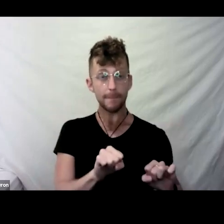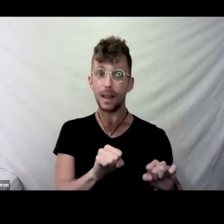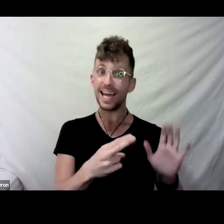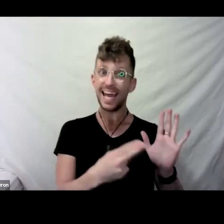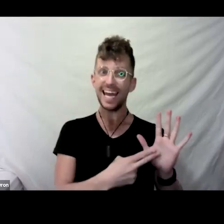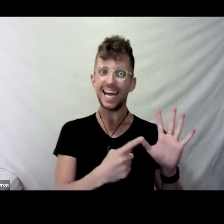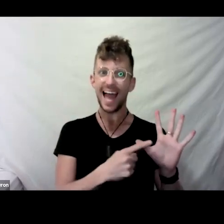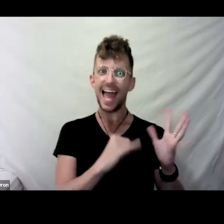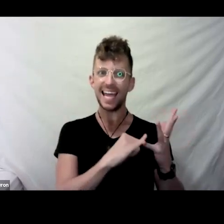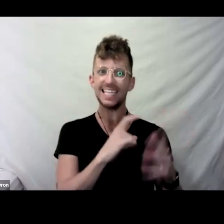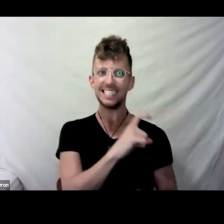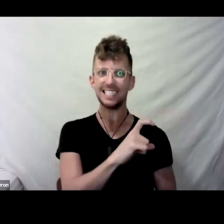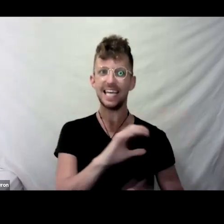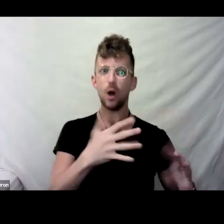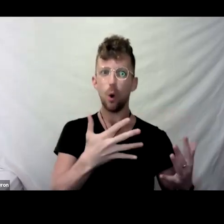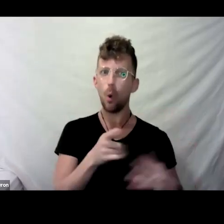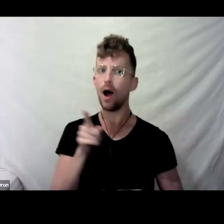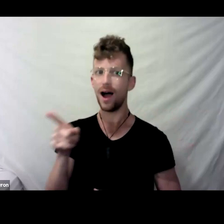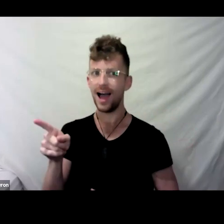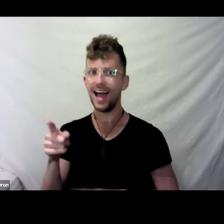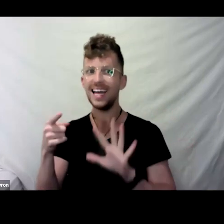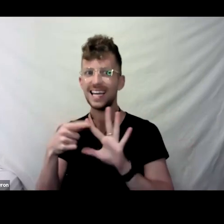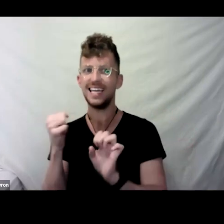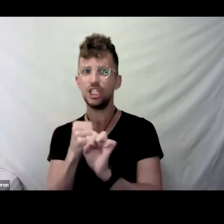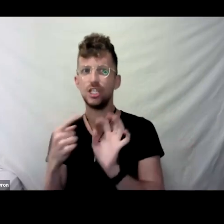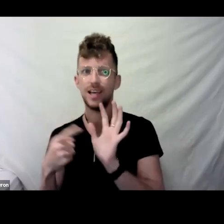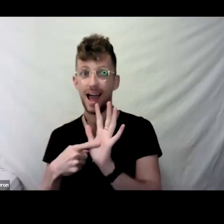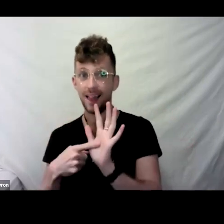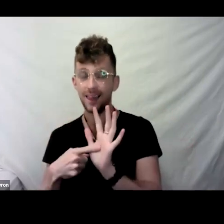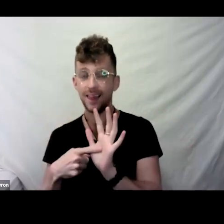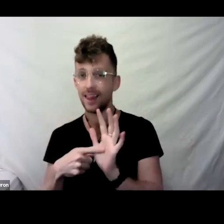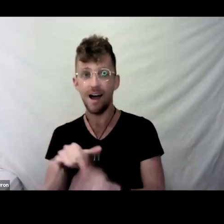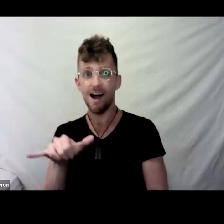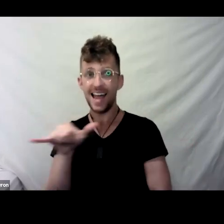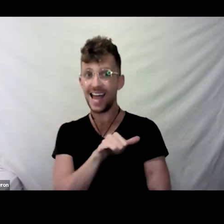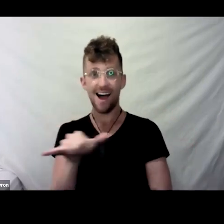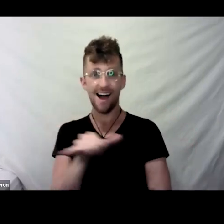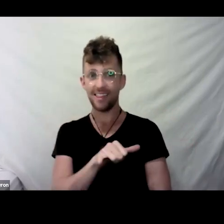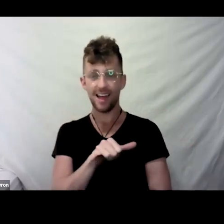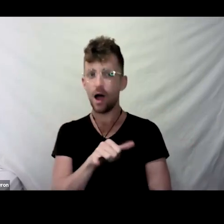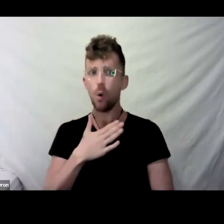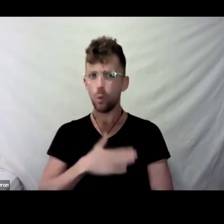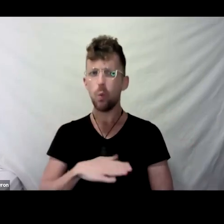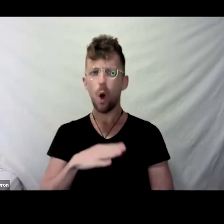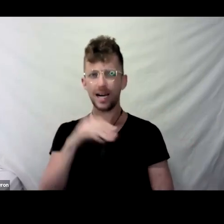or the EGL sites, or with any providers. I’m going to start with letting you know